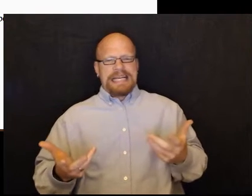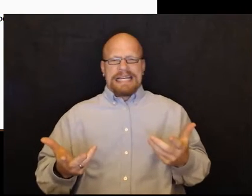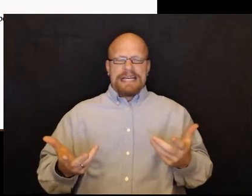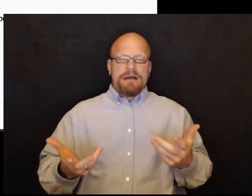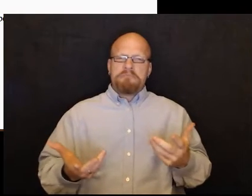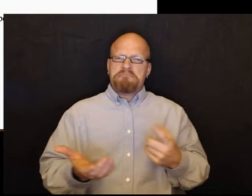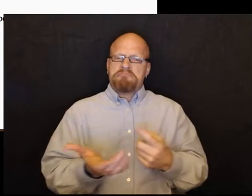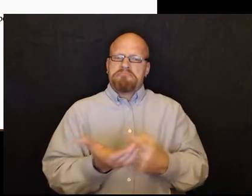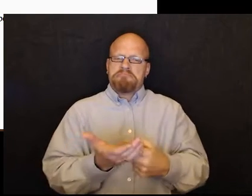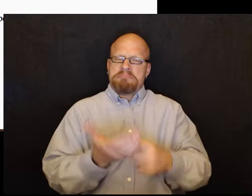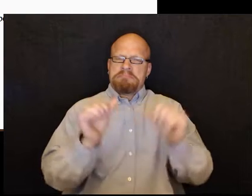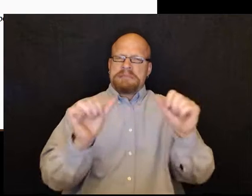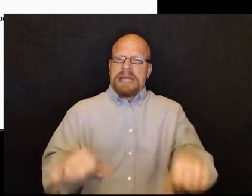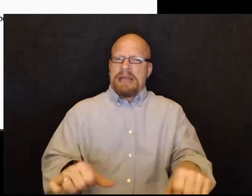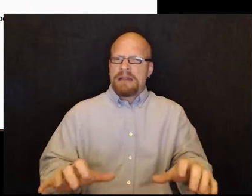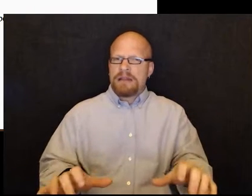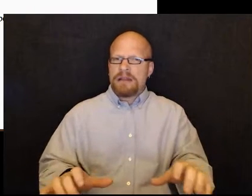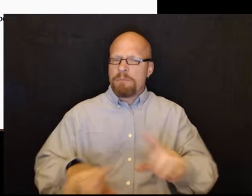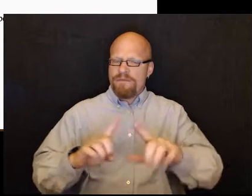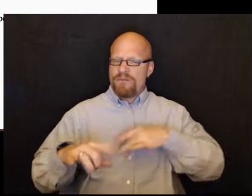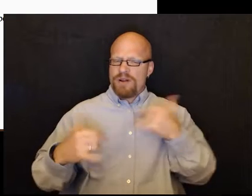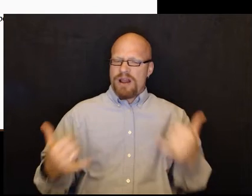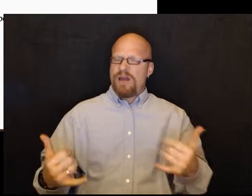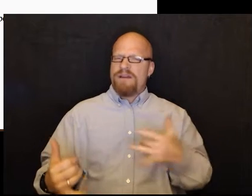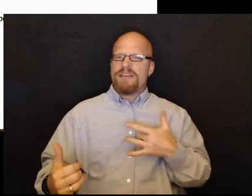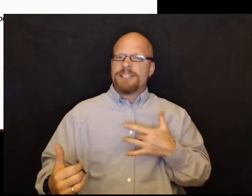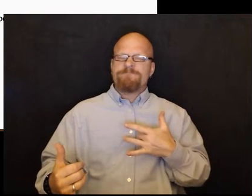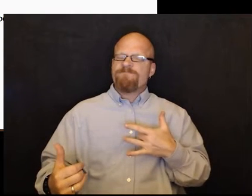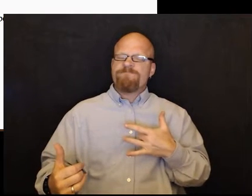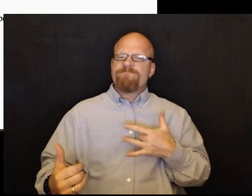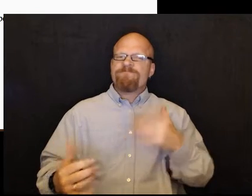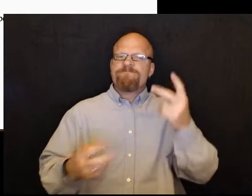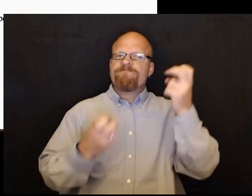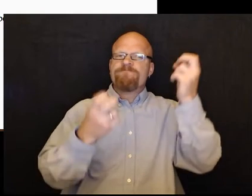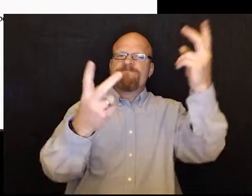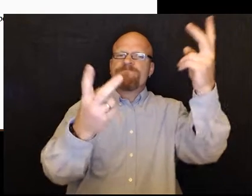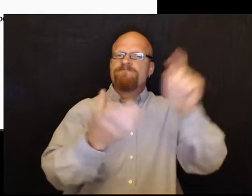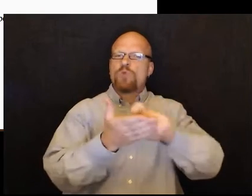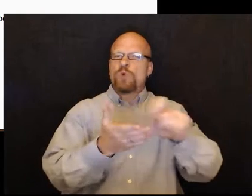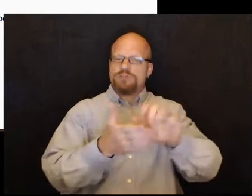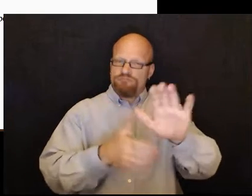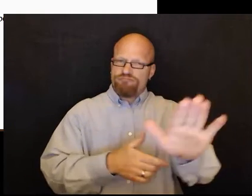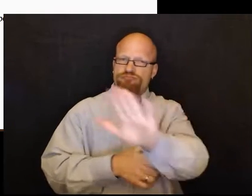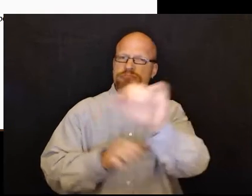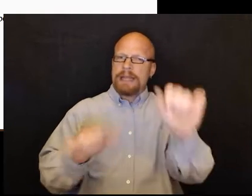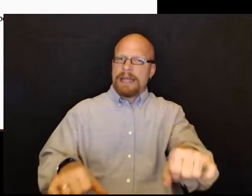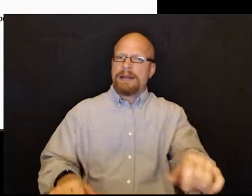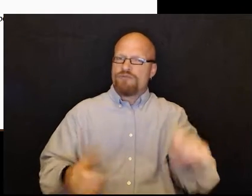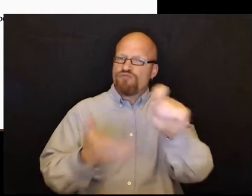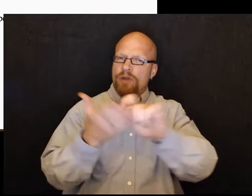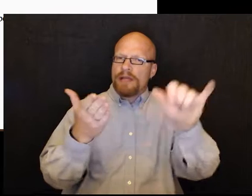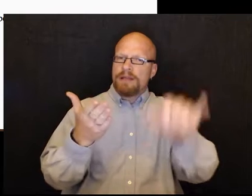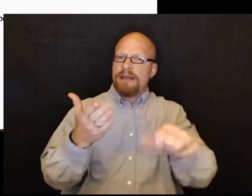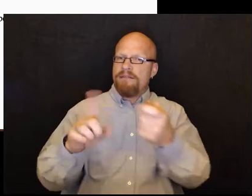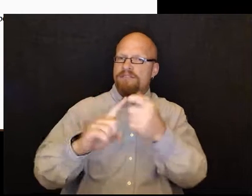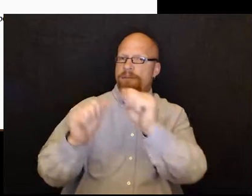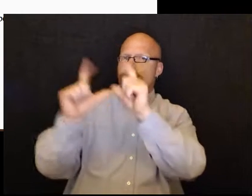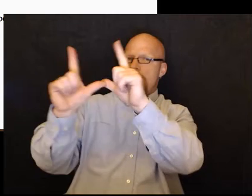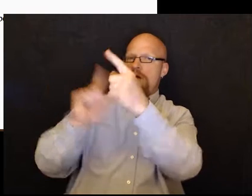after a few weeks if it's not working for everybody we can talk about it but I really wanted us to